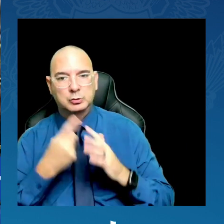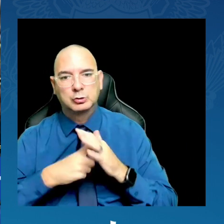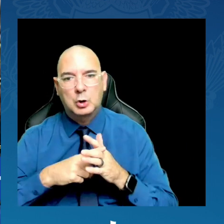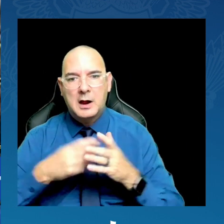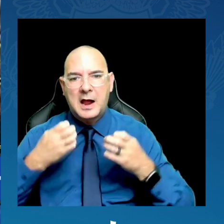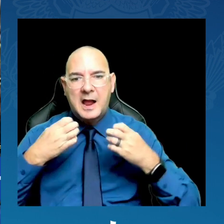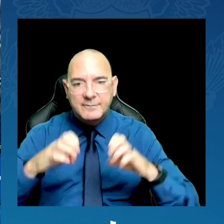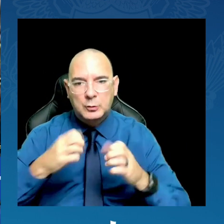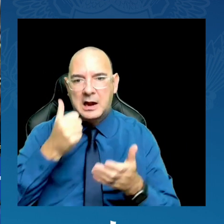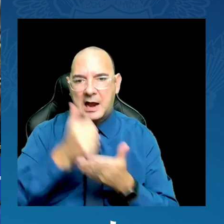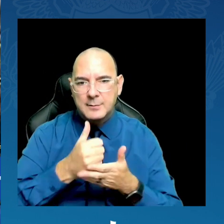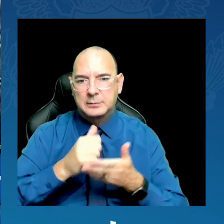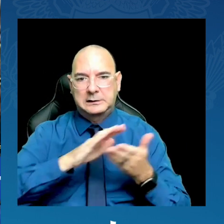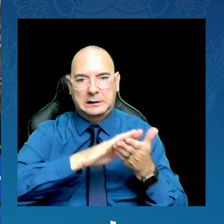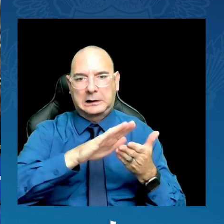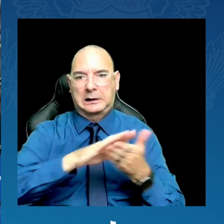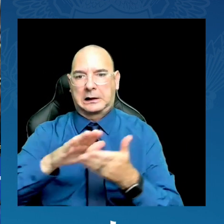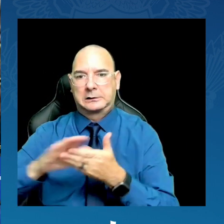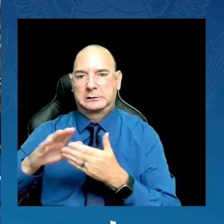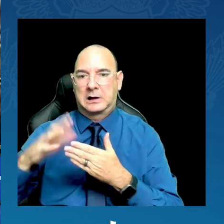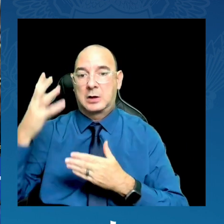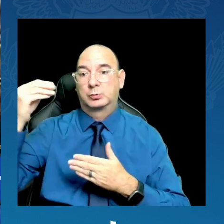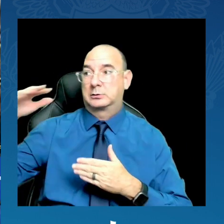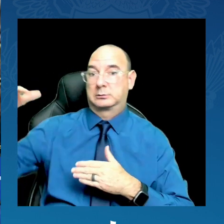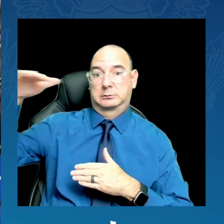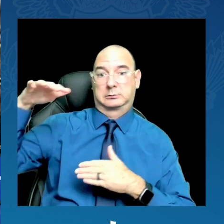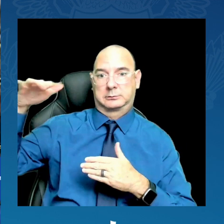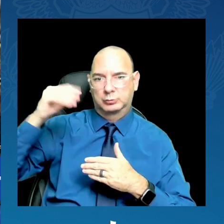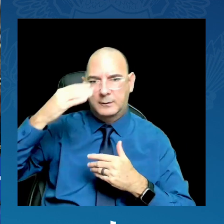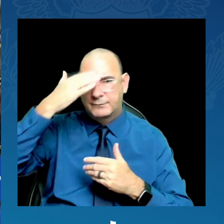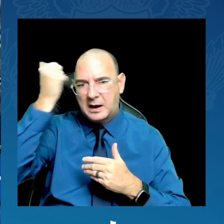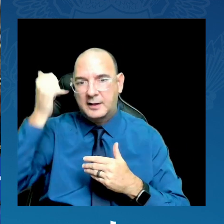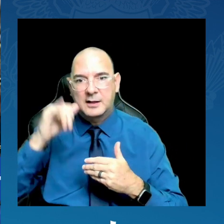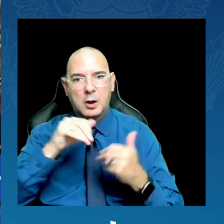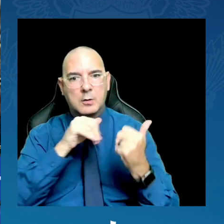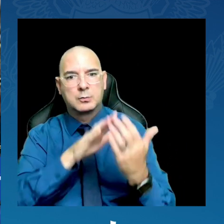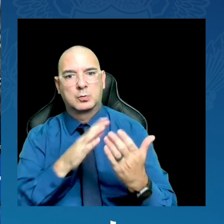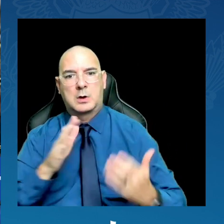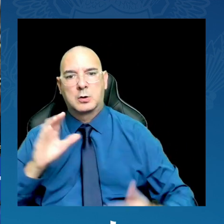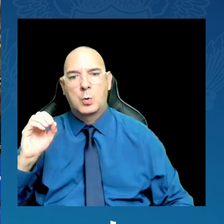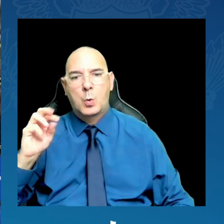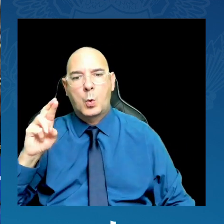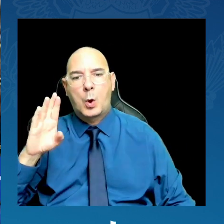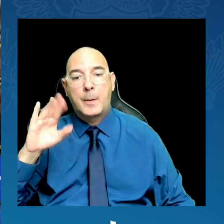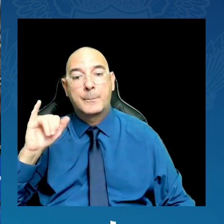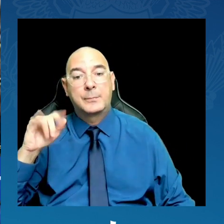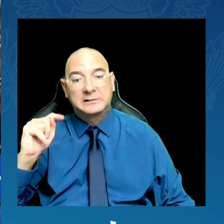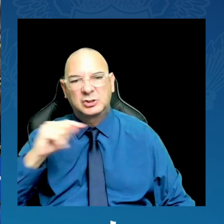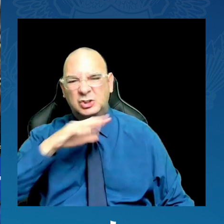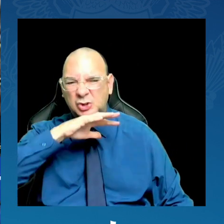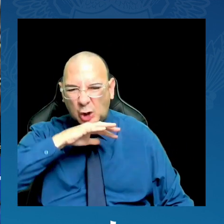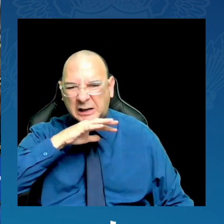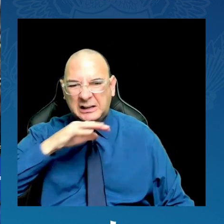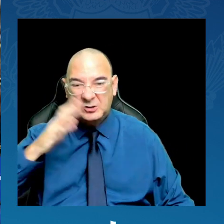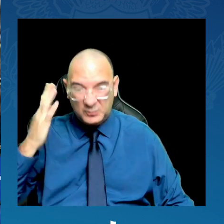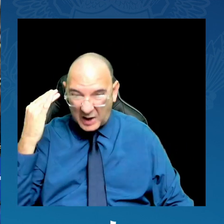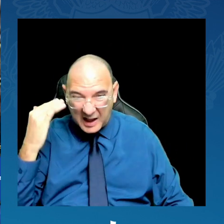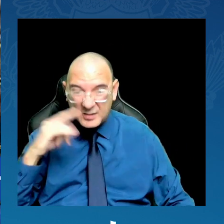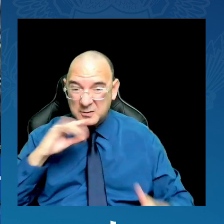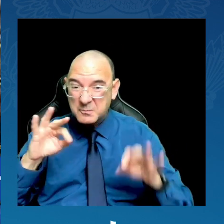in our skies and address orbital debris. To understand why that's important. You really got to look back and recognize that for billions of years,